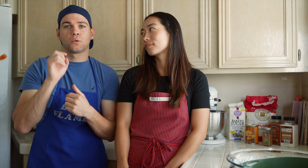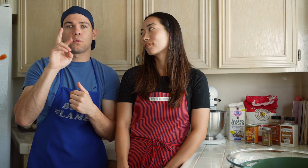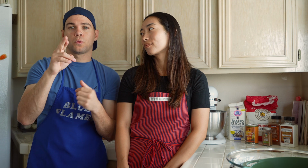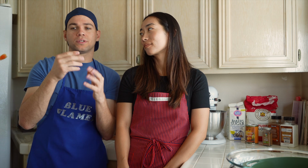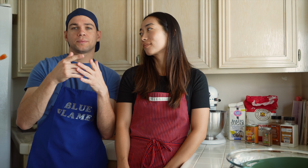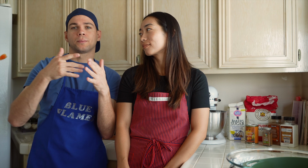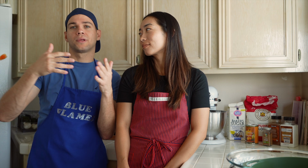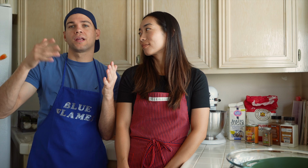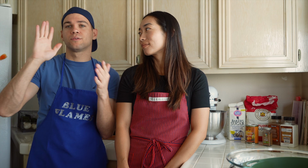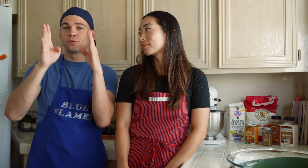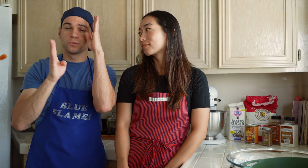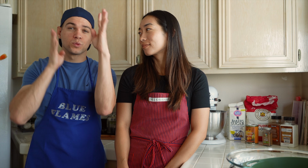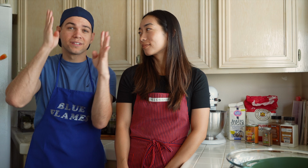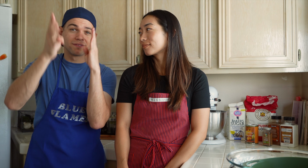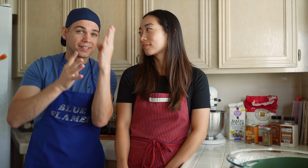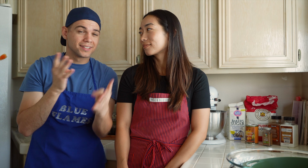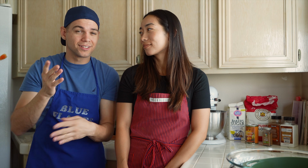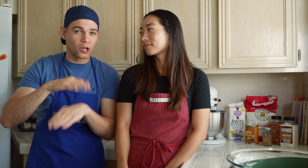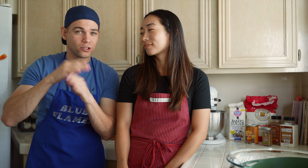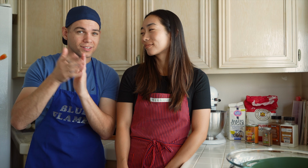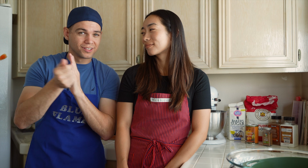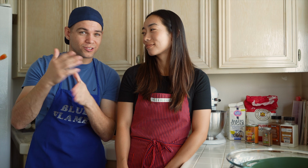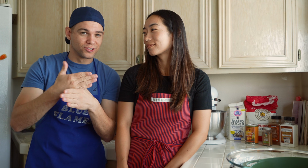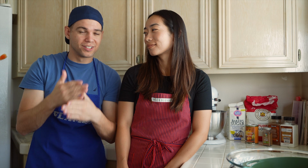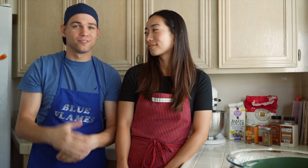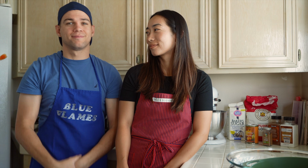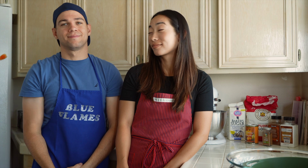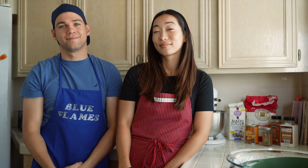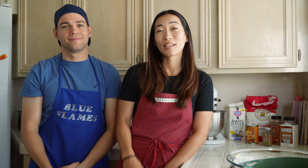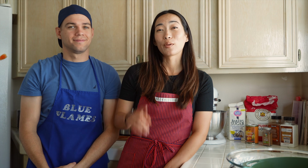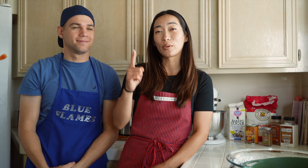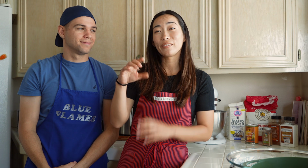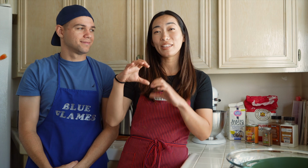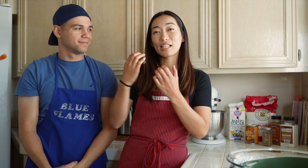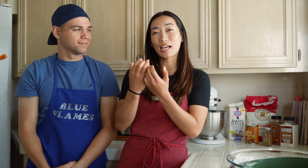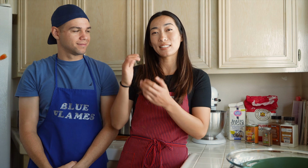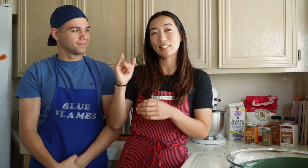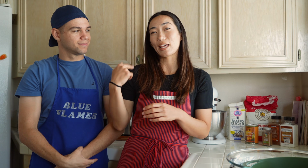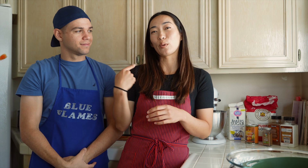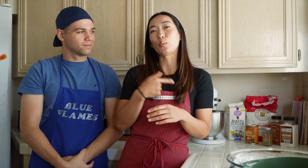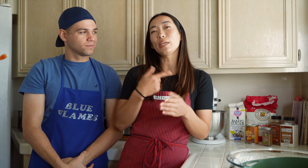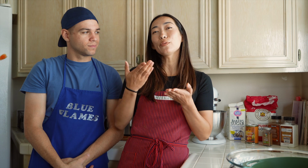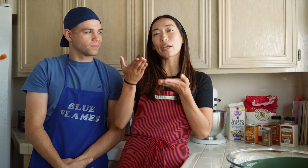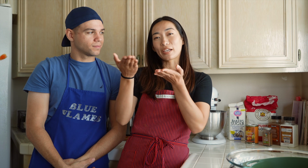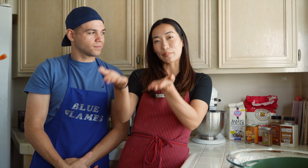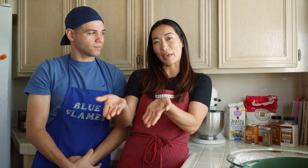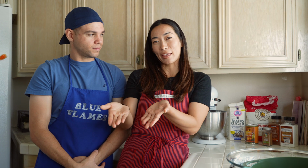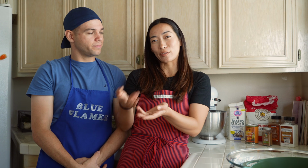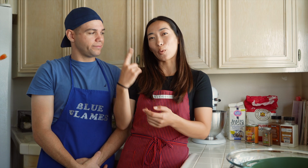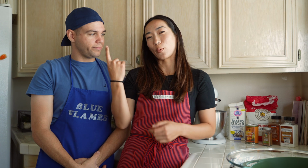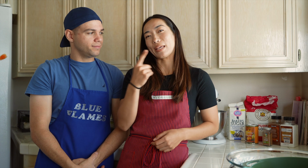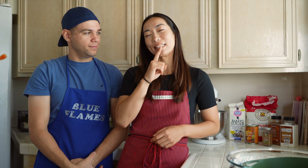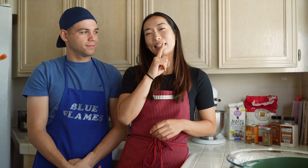or expand your creative abilities on Skillshare one of the classes that we recommend always